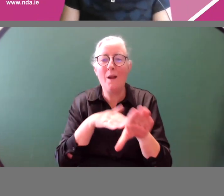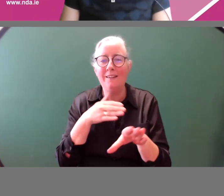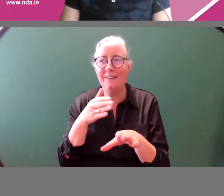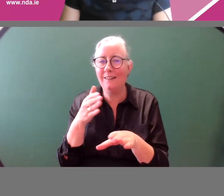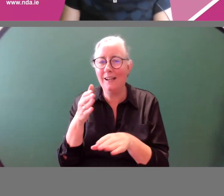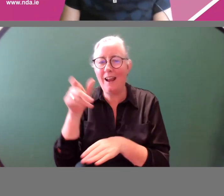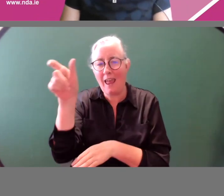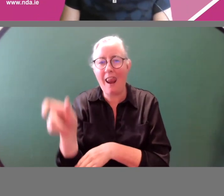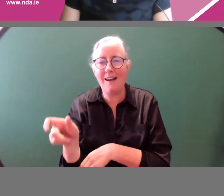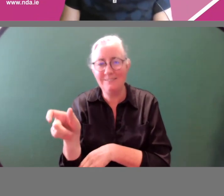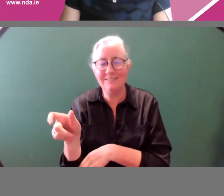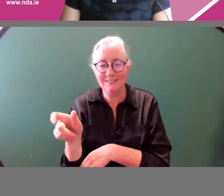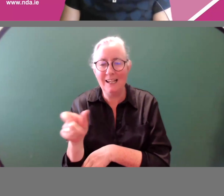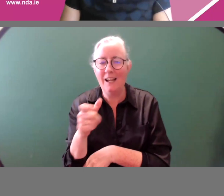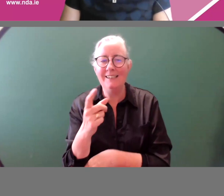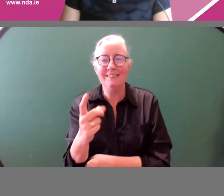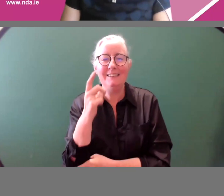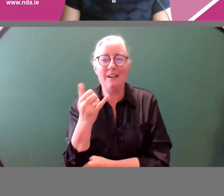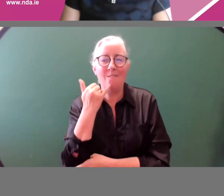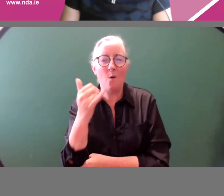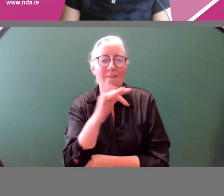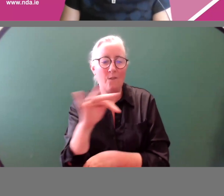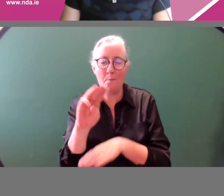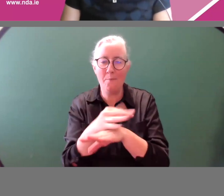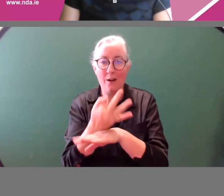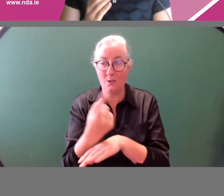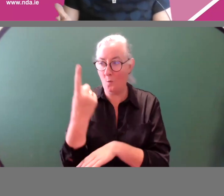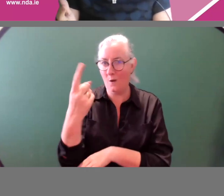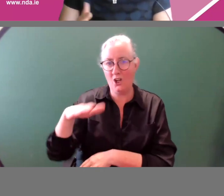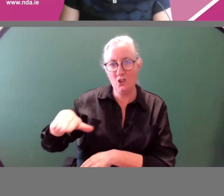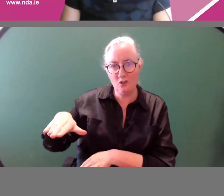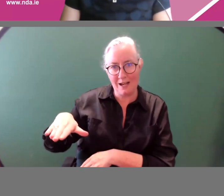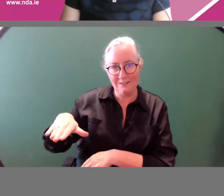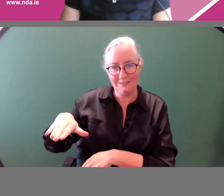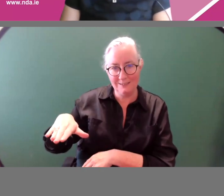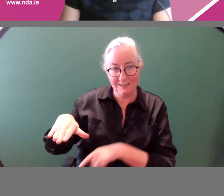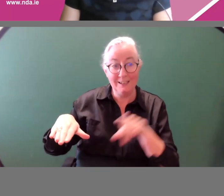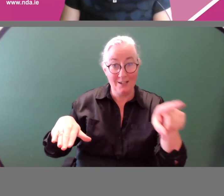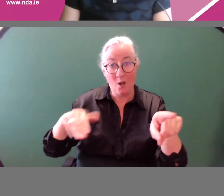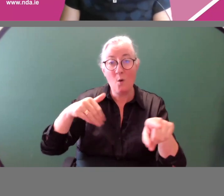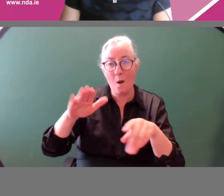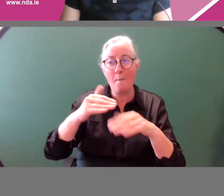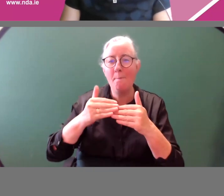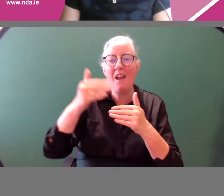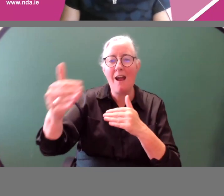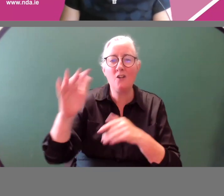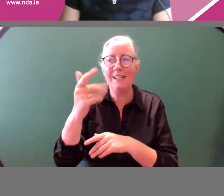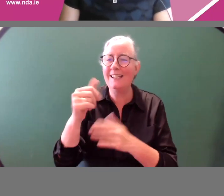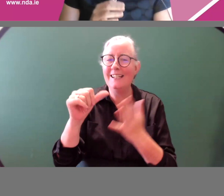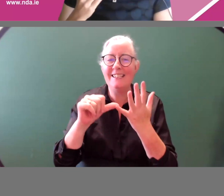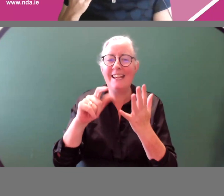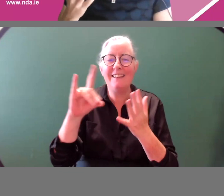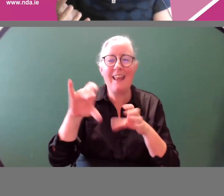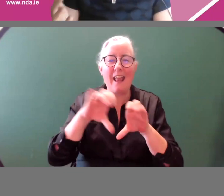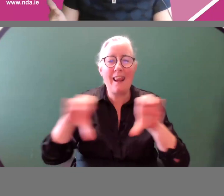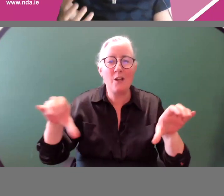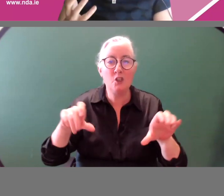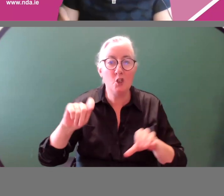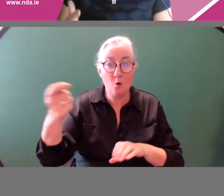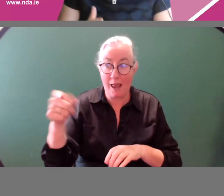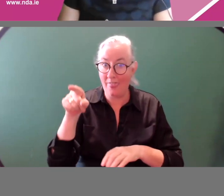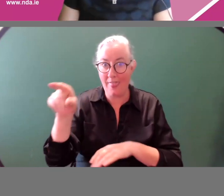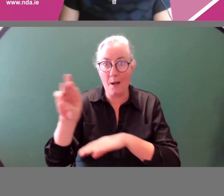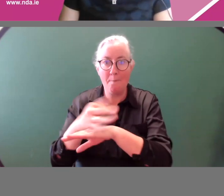they had a phone call from the parent of a child and this parent's child was a wheelchair user